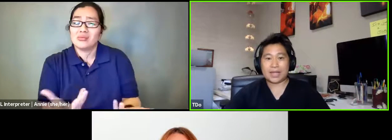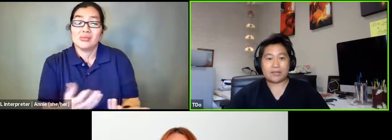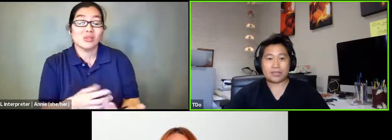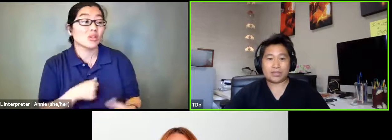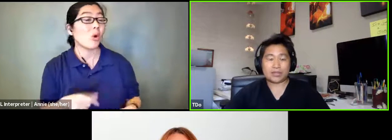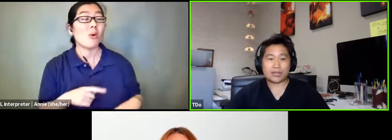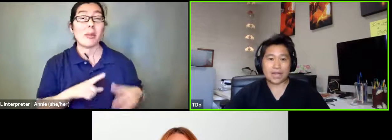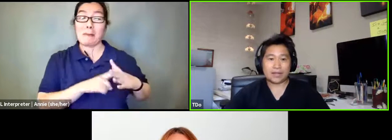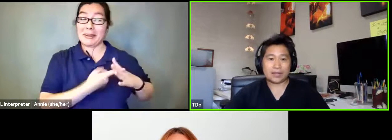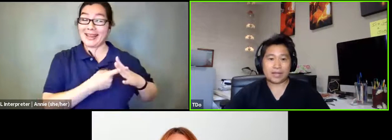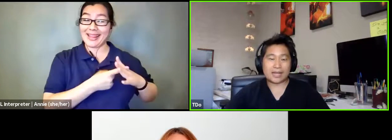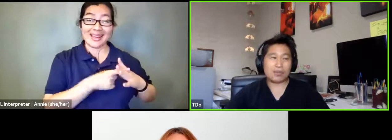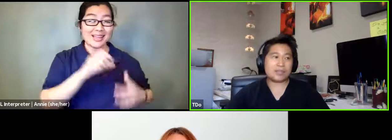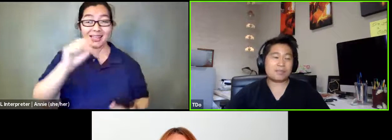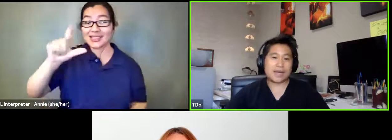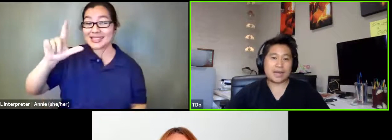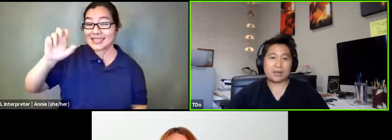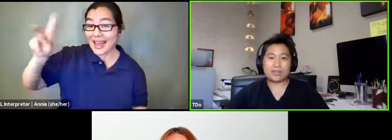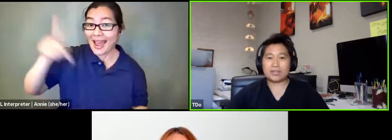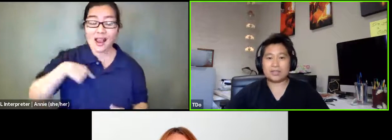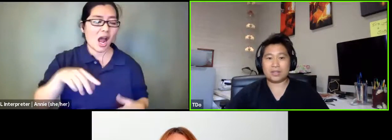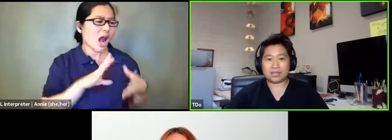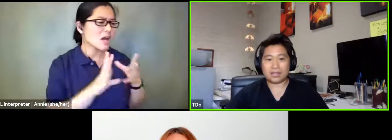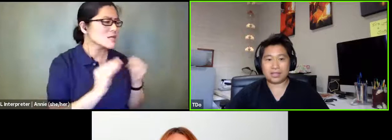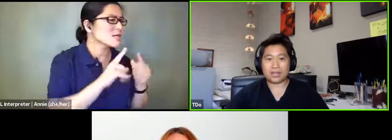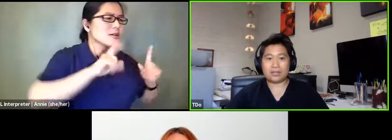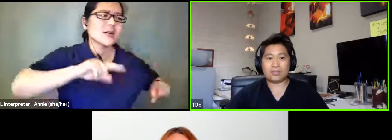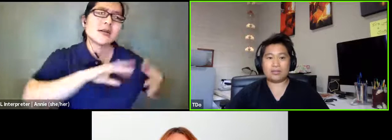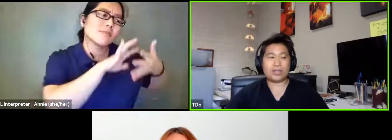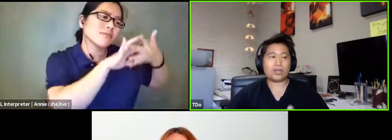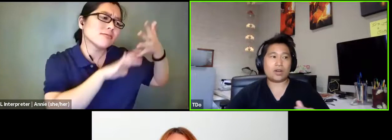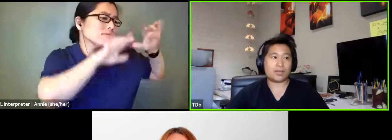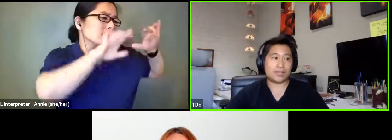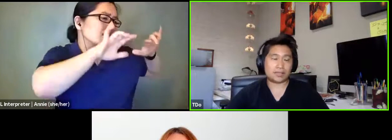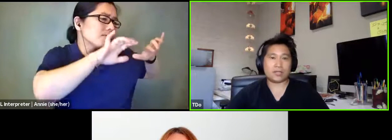I was just so tired. I wasn't mad but exhausted and retraumatizing